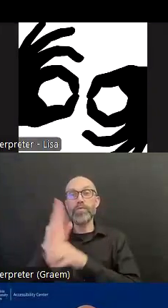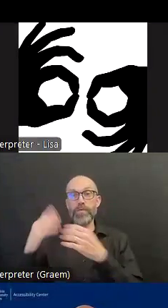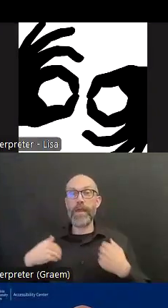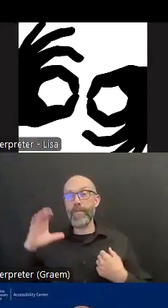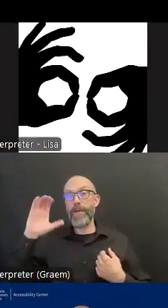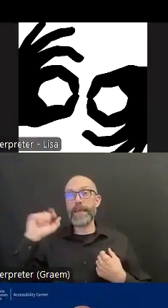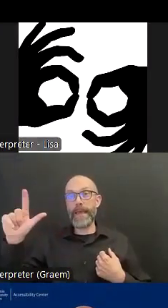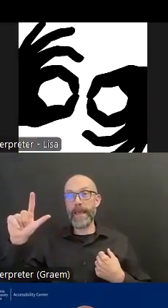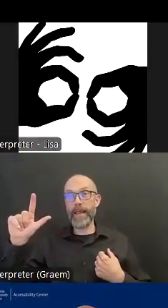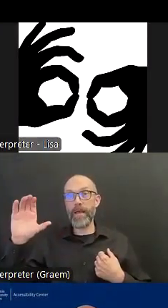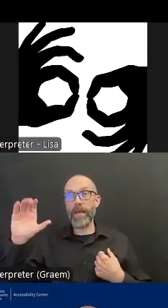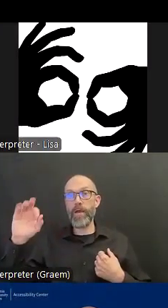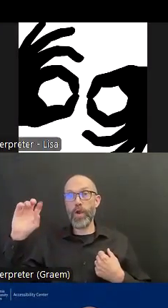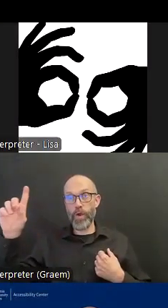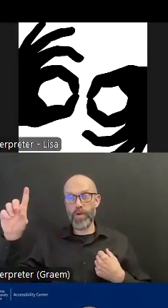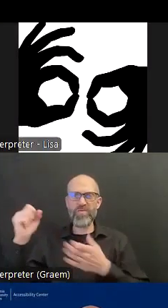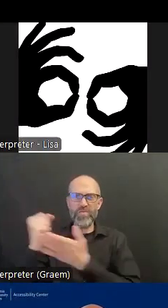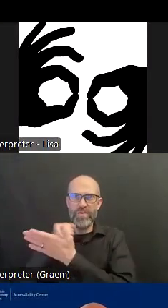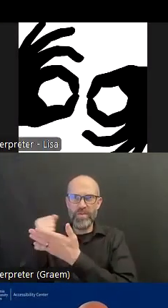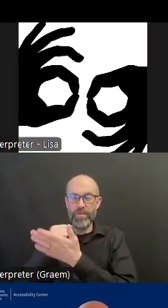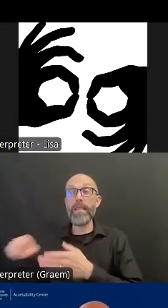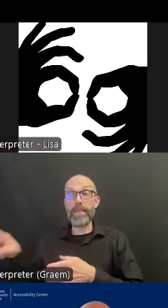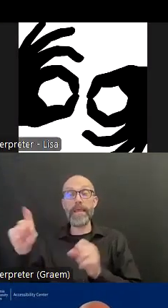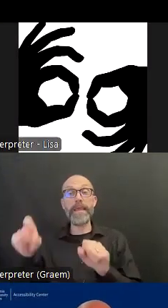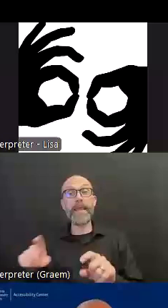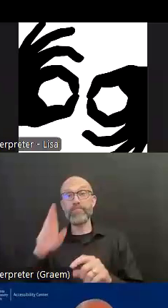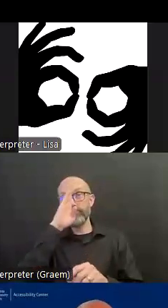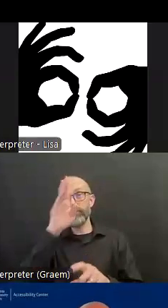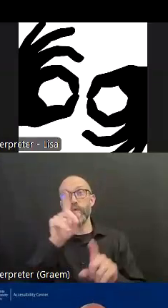that they have the ability to place orders directly